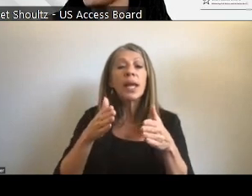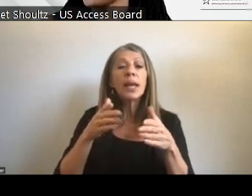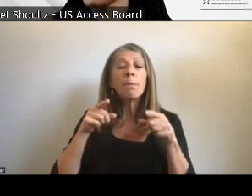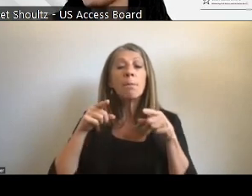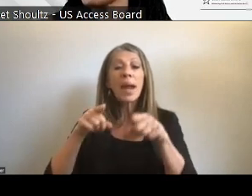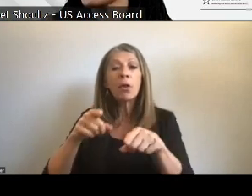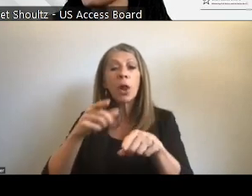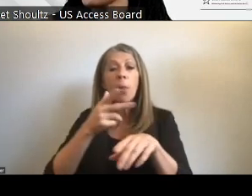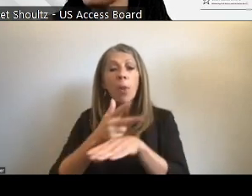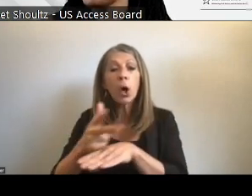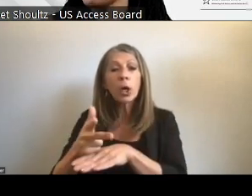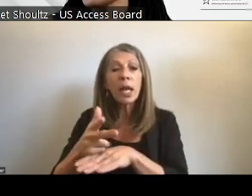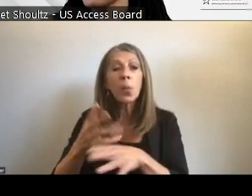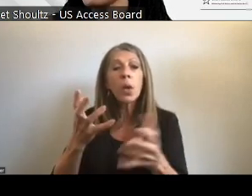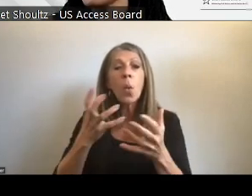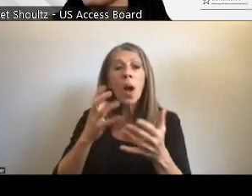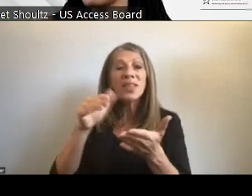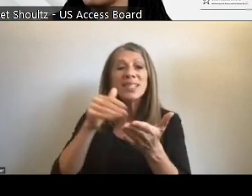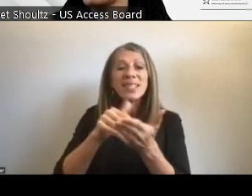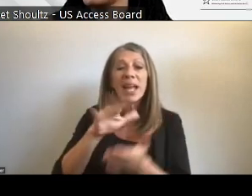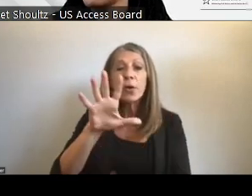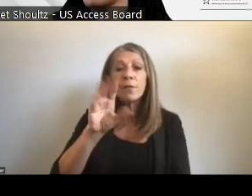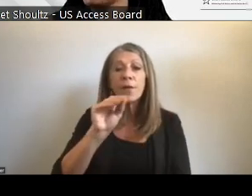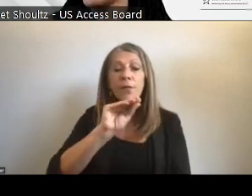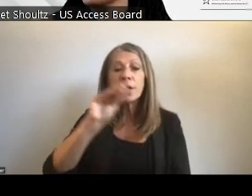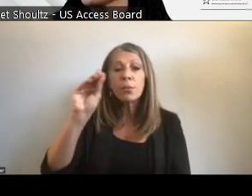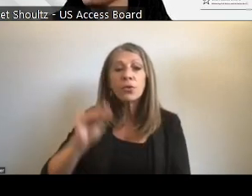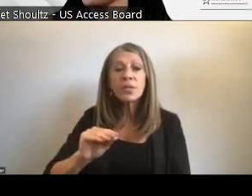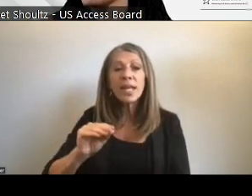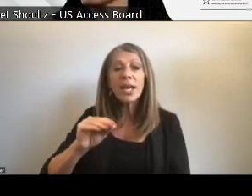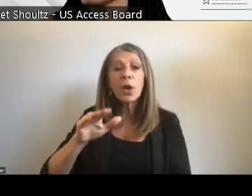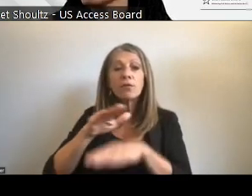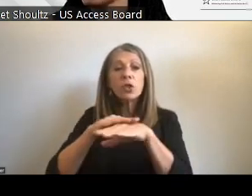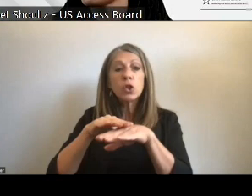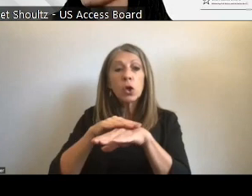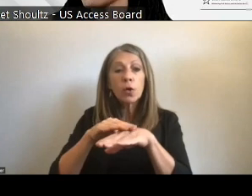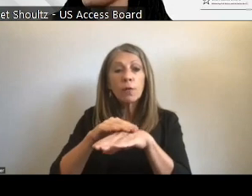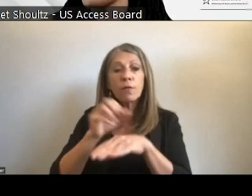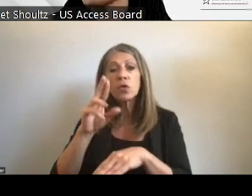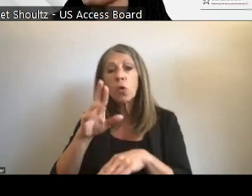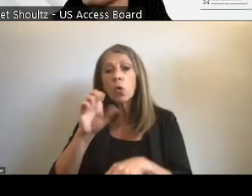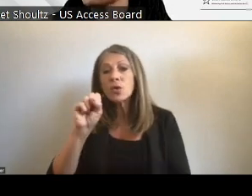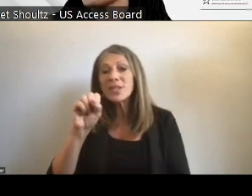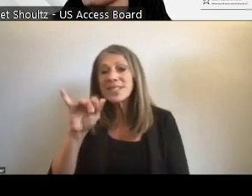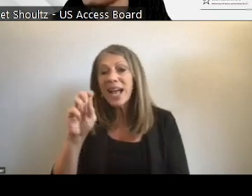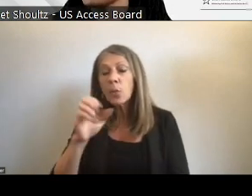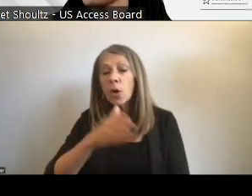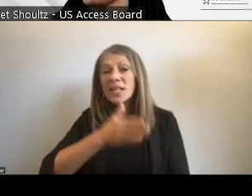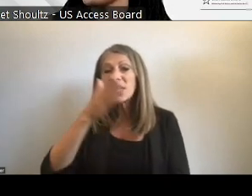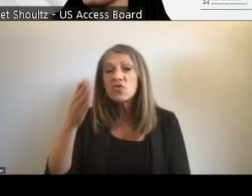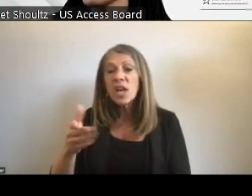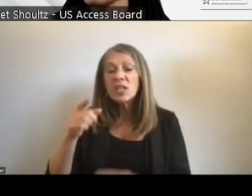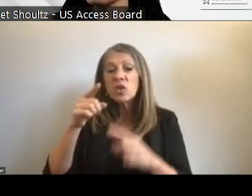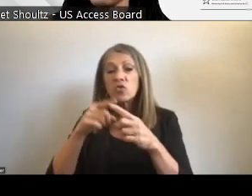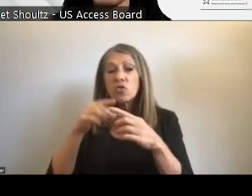we want that center 50 percent of surface or sidewalk that's adjacent to the accessible